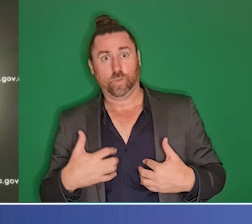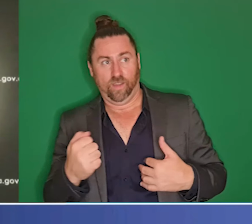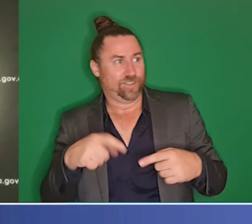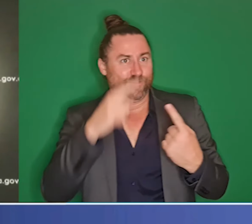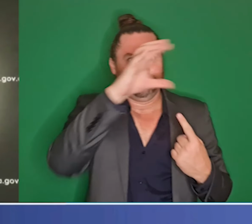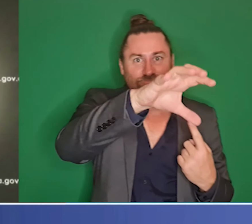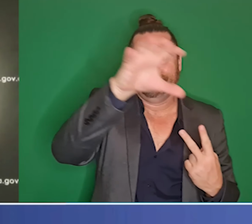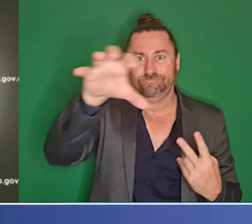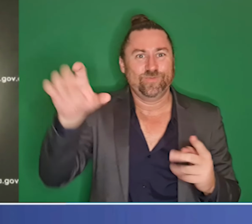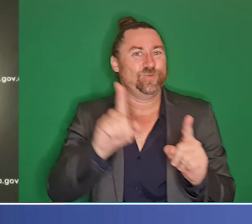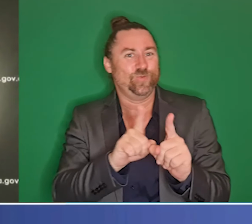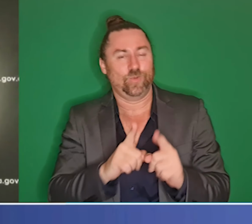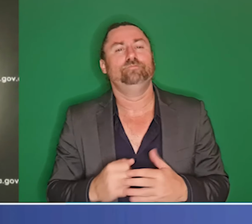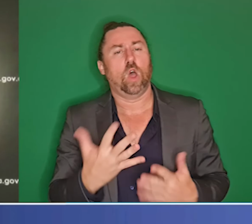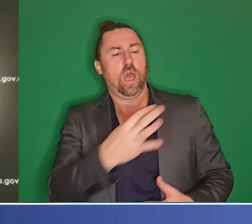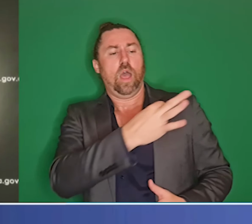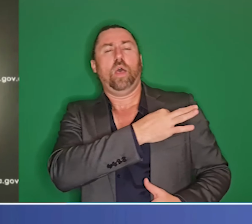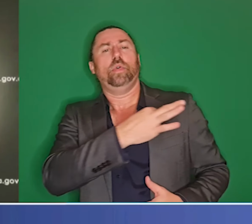The private hospitals agreement